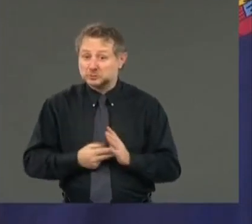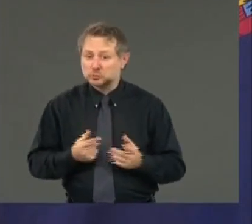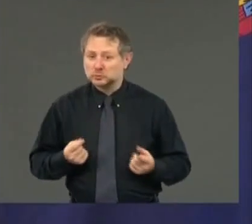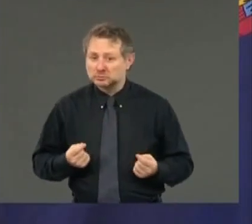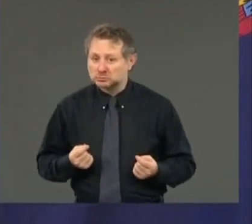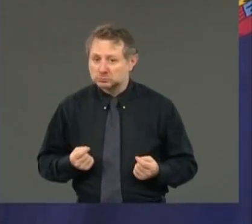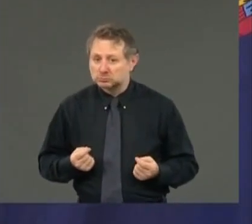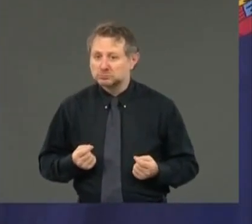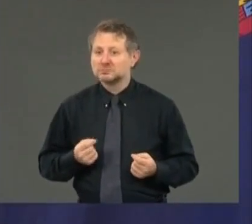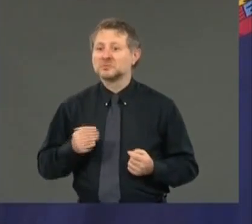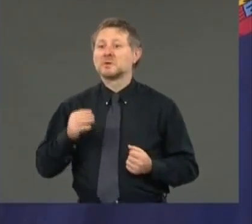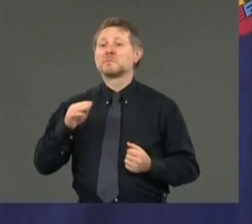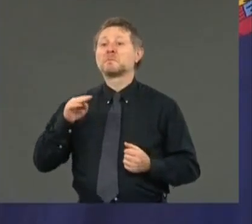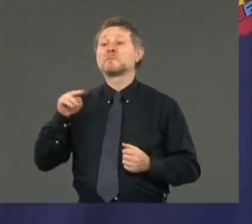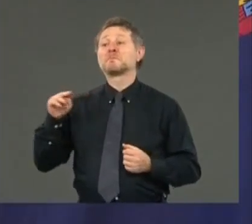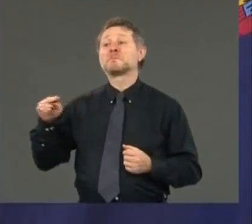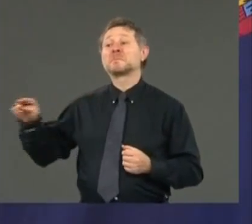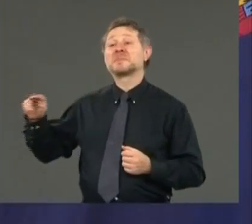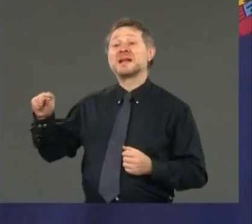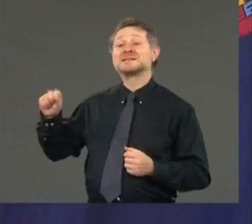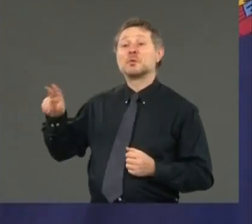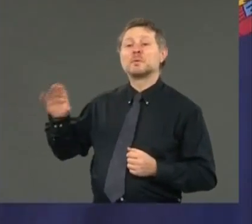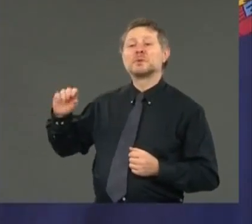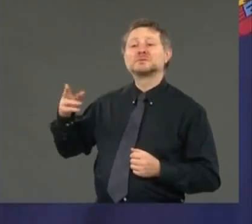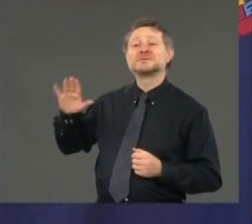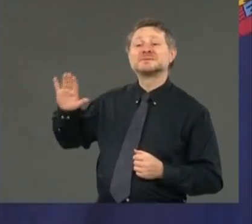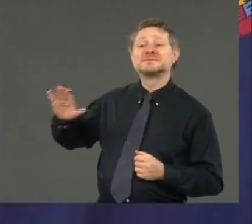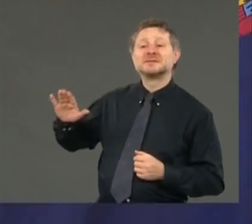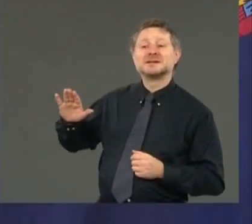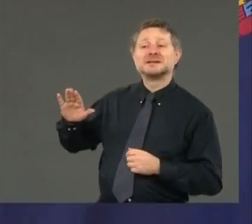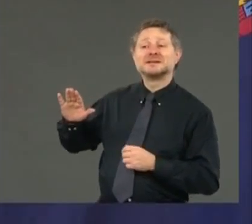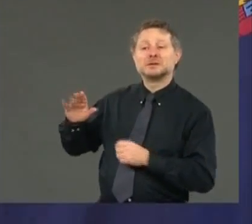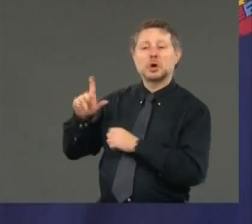ARE CLOSED, YOU WILL HAVE